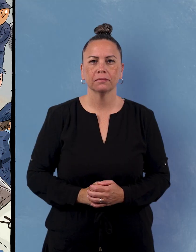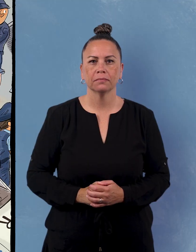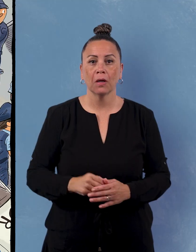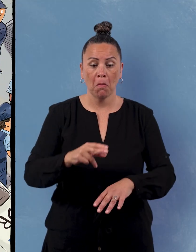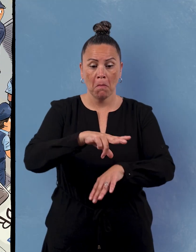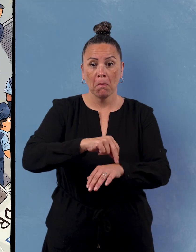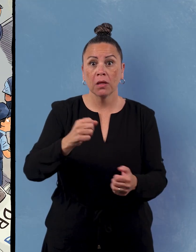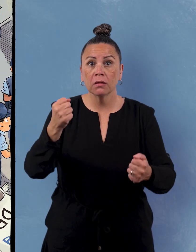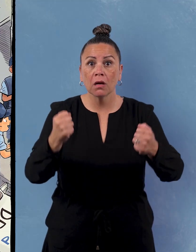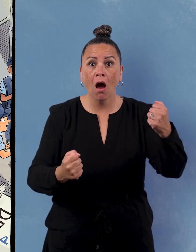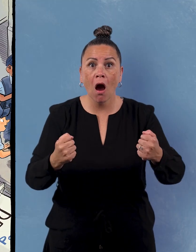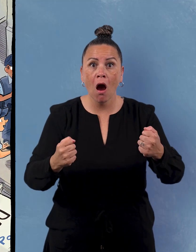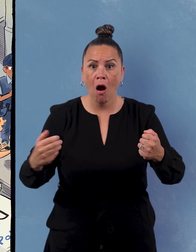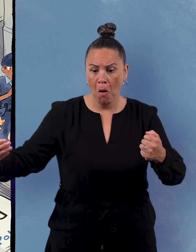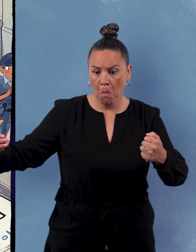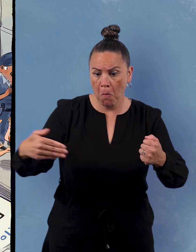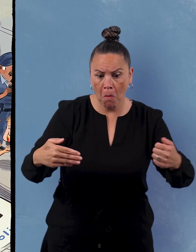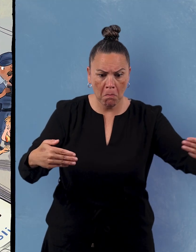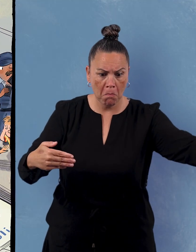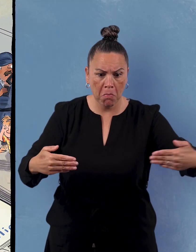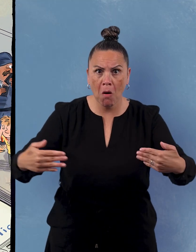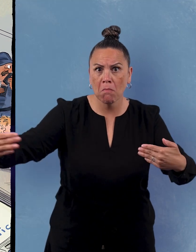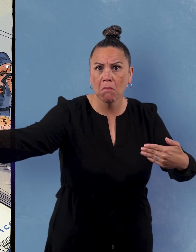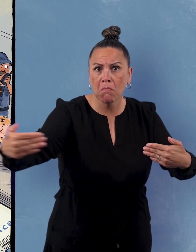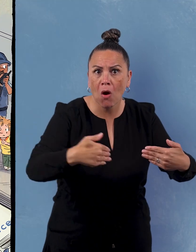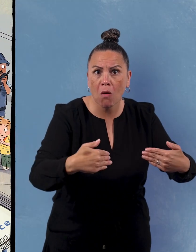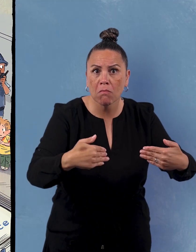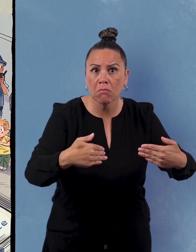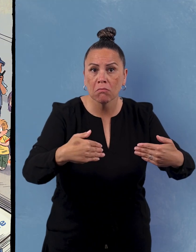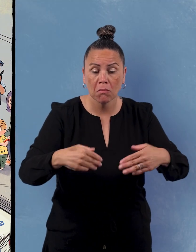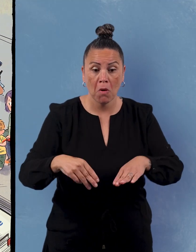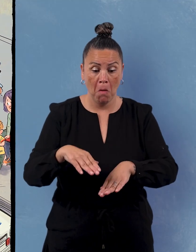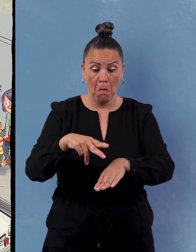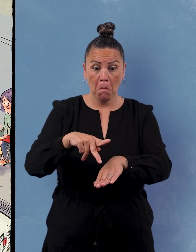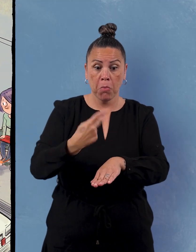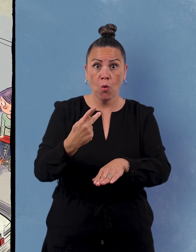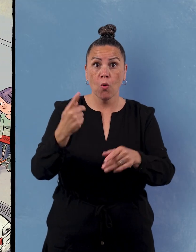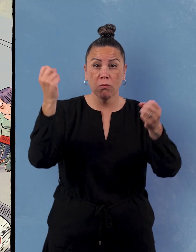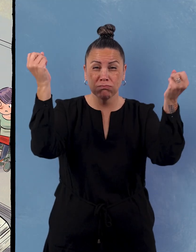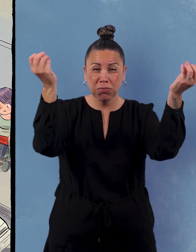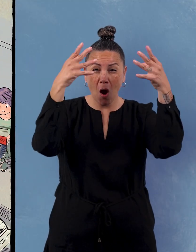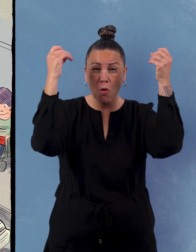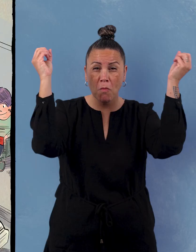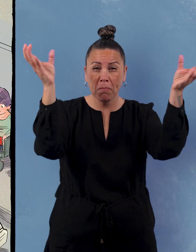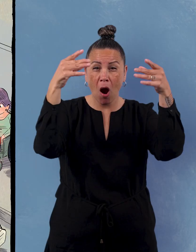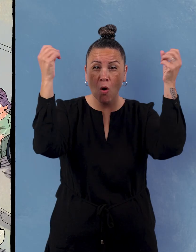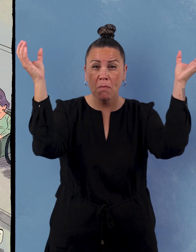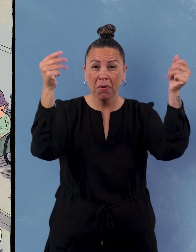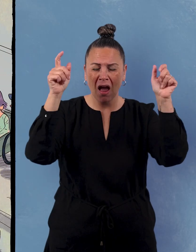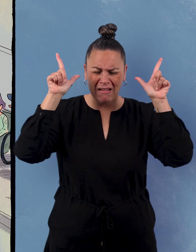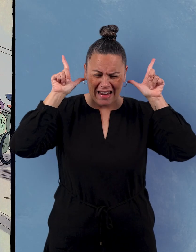Police cars race – blue lights flash